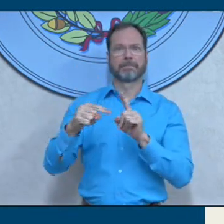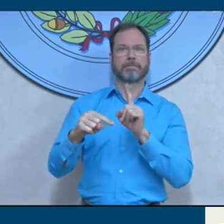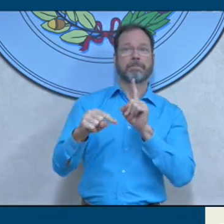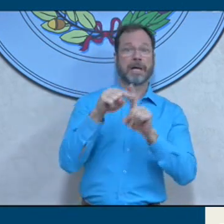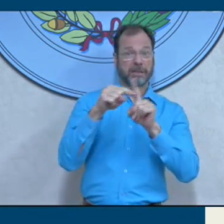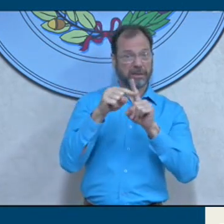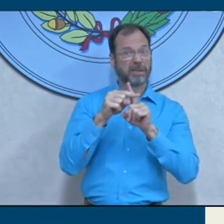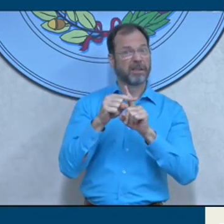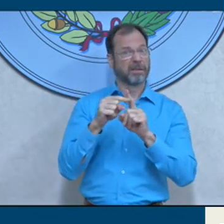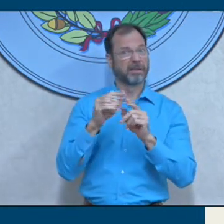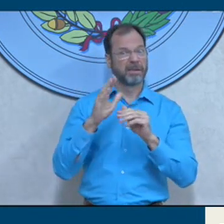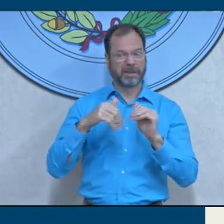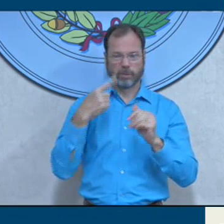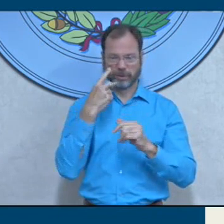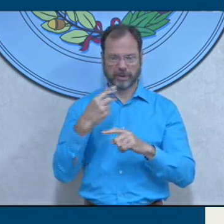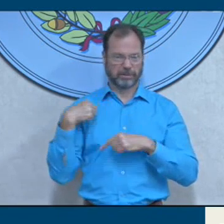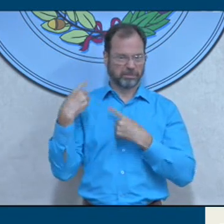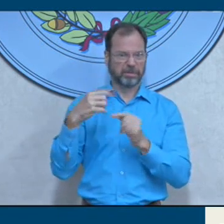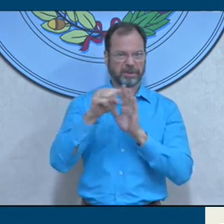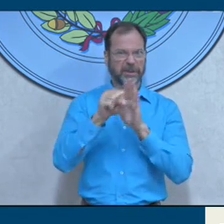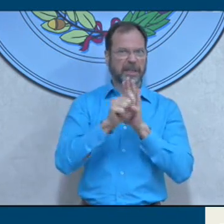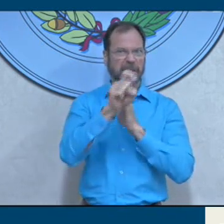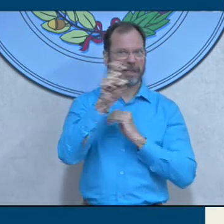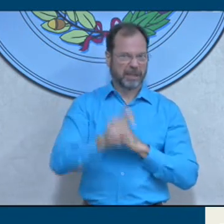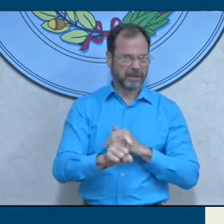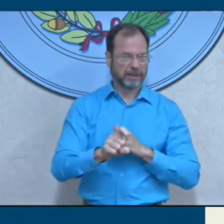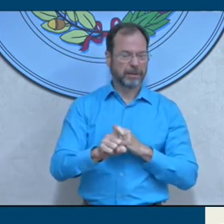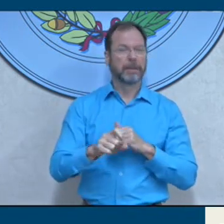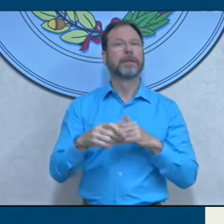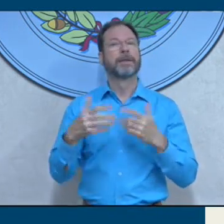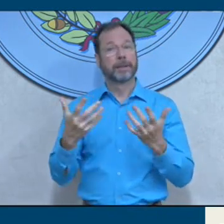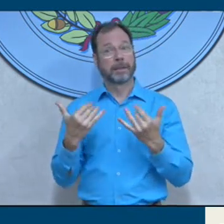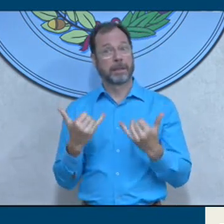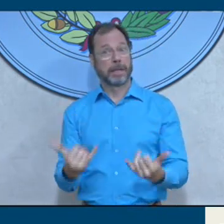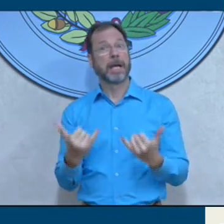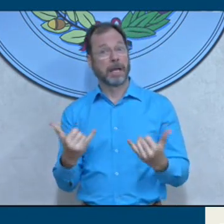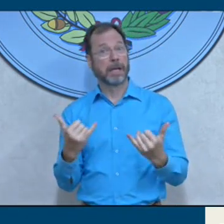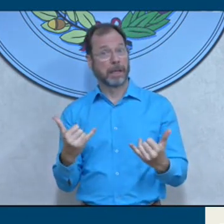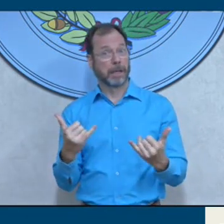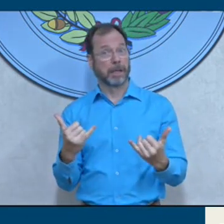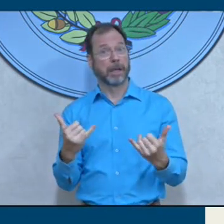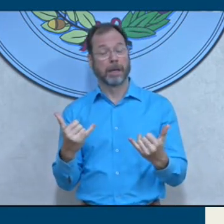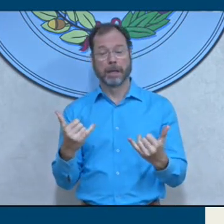CONGREGATE SETTINGS NO THAT JAIL AND PRISON SETTINGS THEY HAVE RETURNED. THE HIGHEST